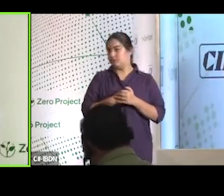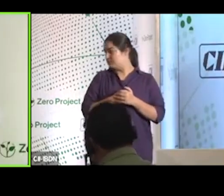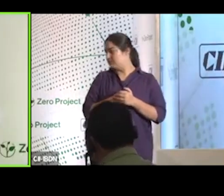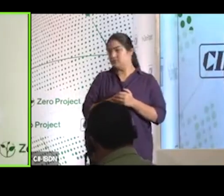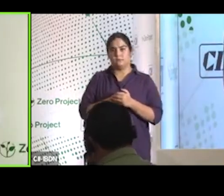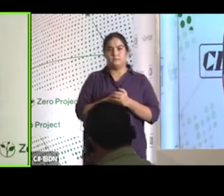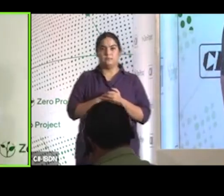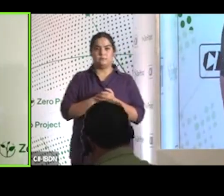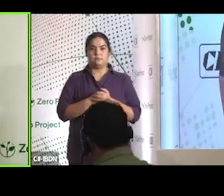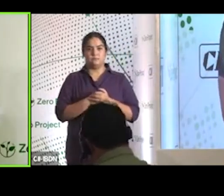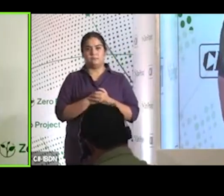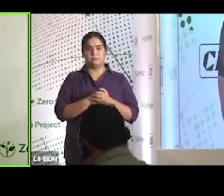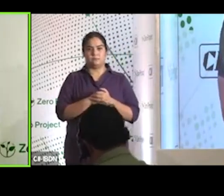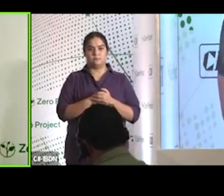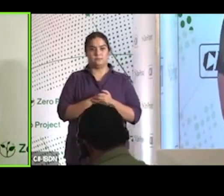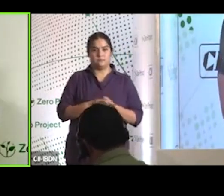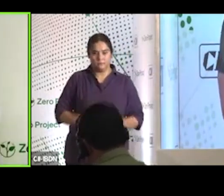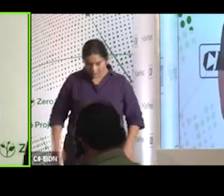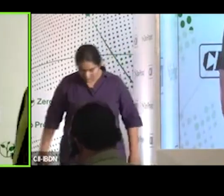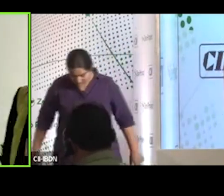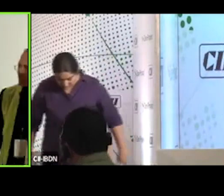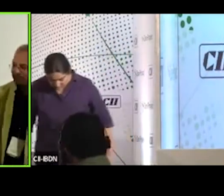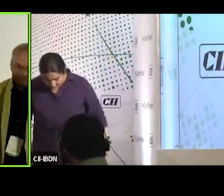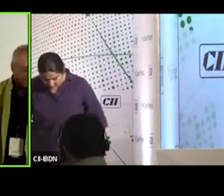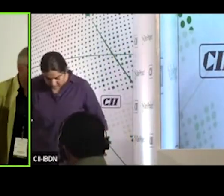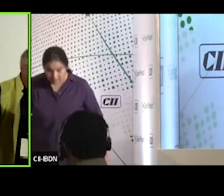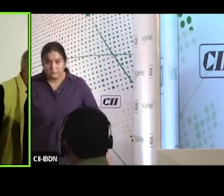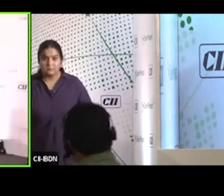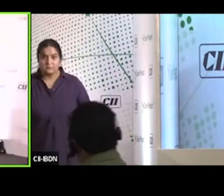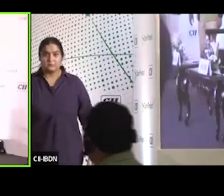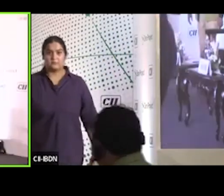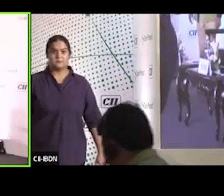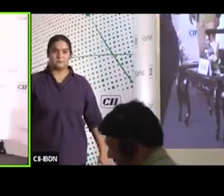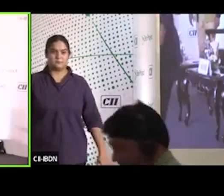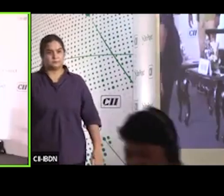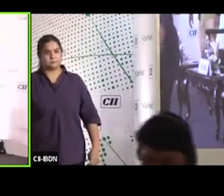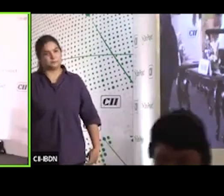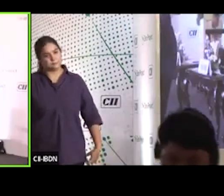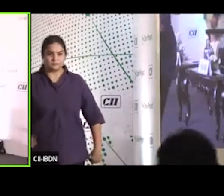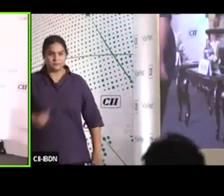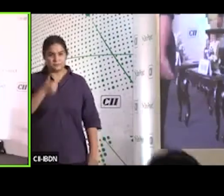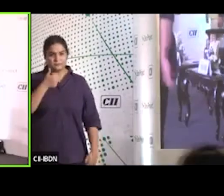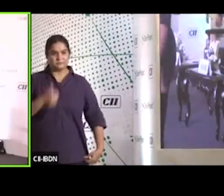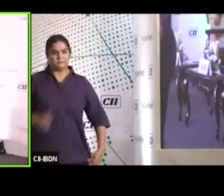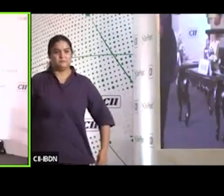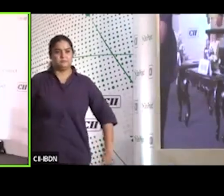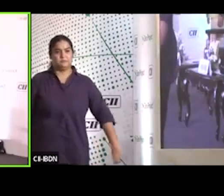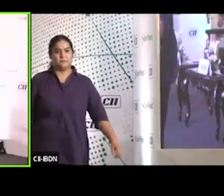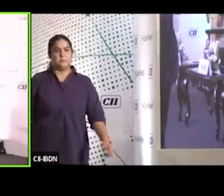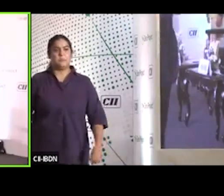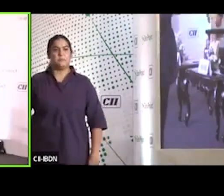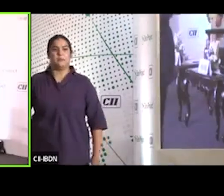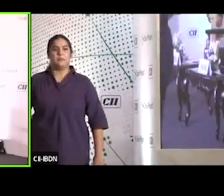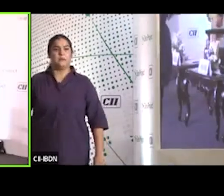So I am Dave, over to you.